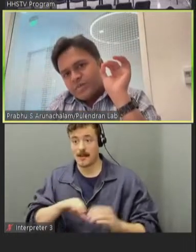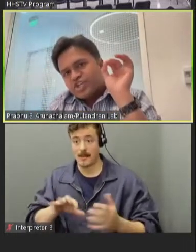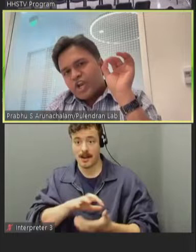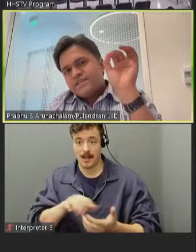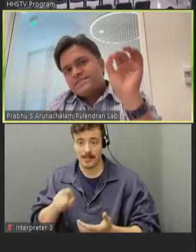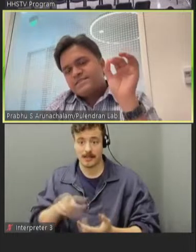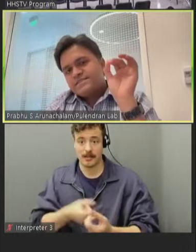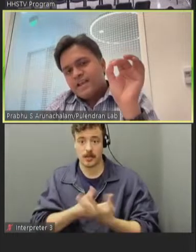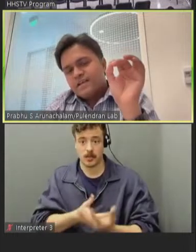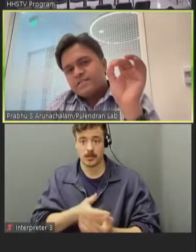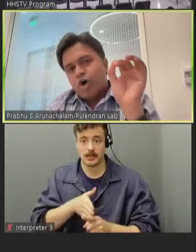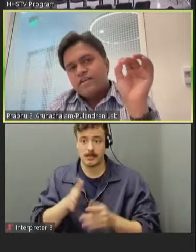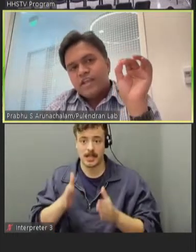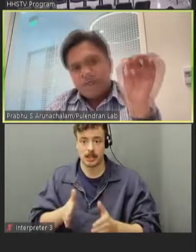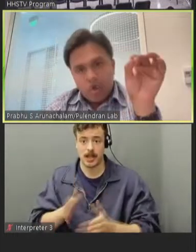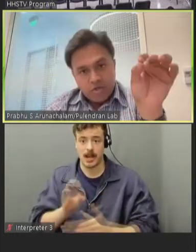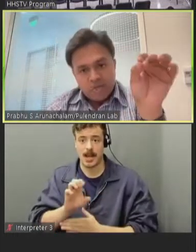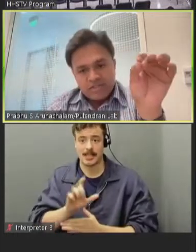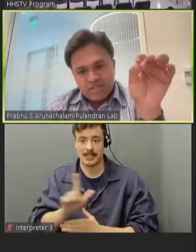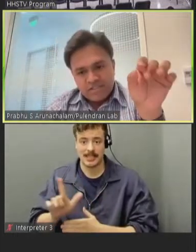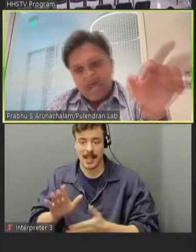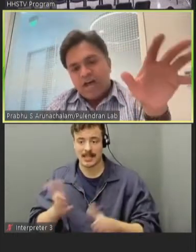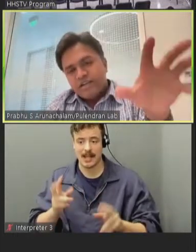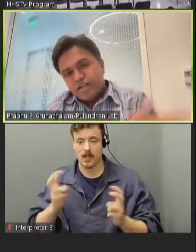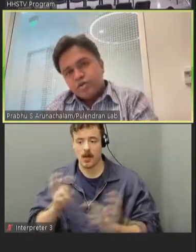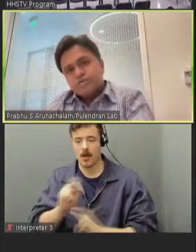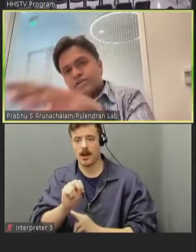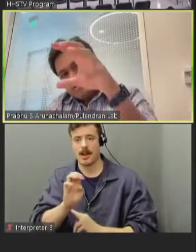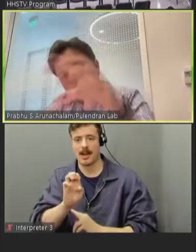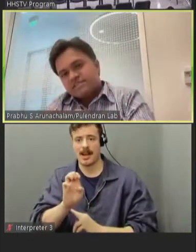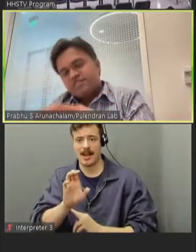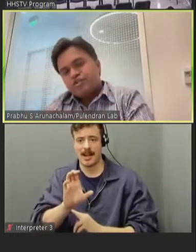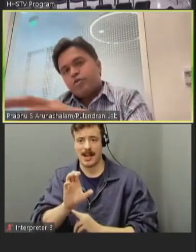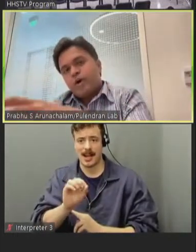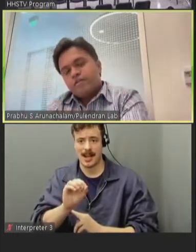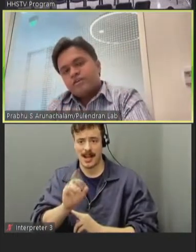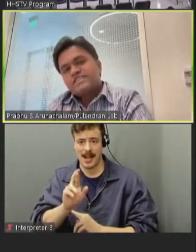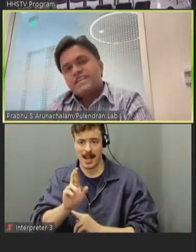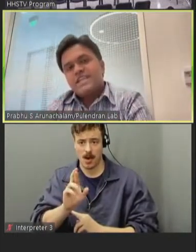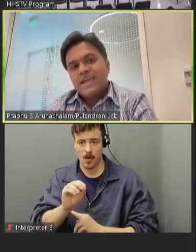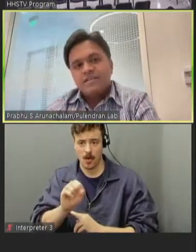specialized cell death called necroptosis. And it induces, this is required for the CD8